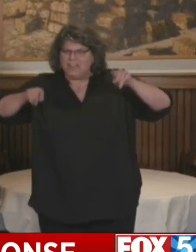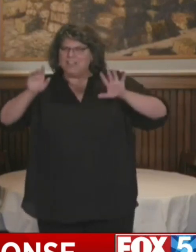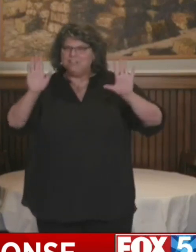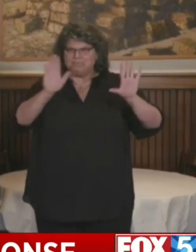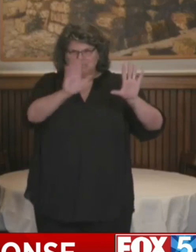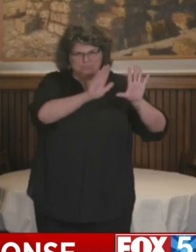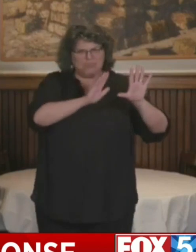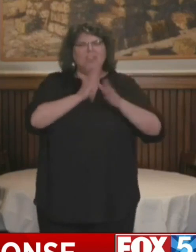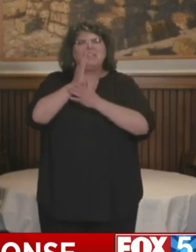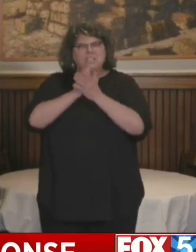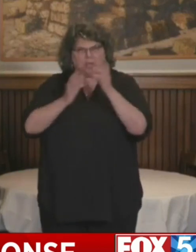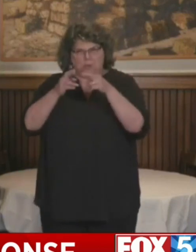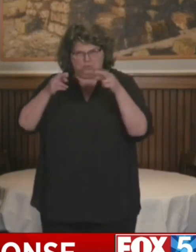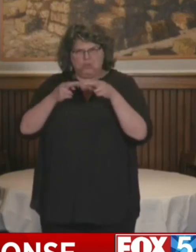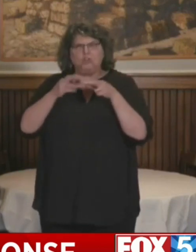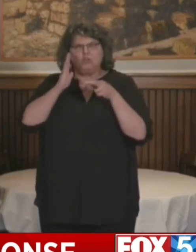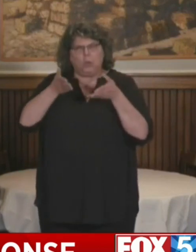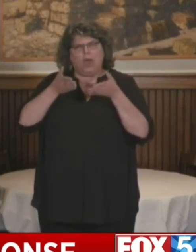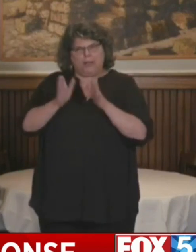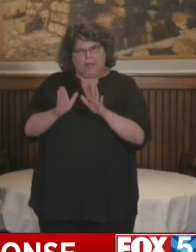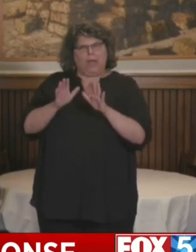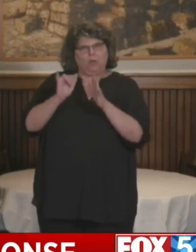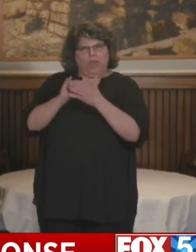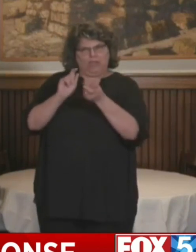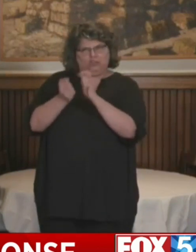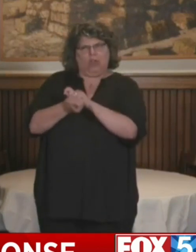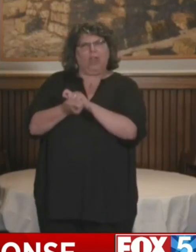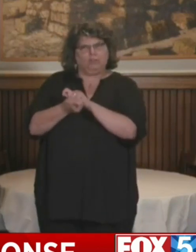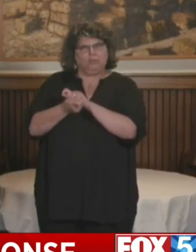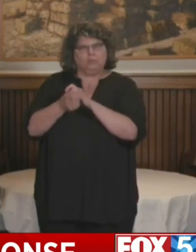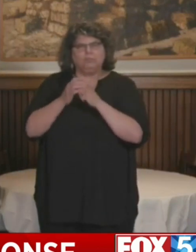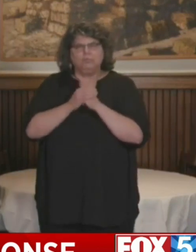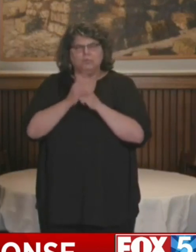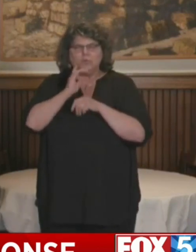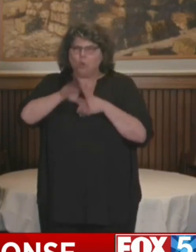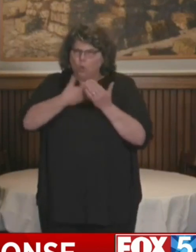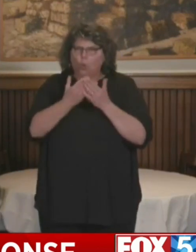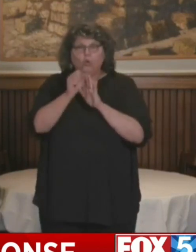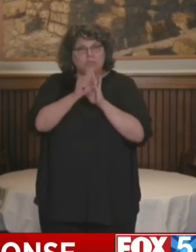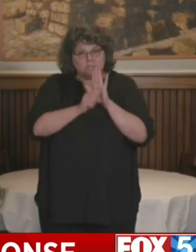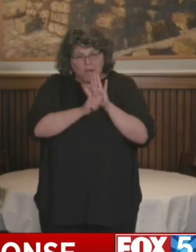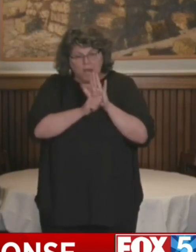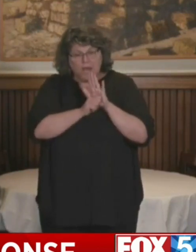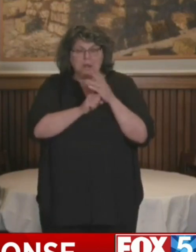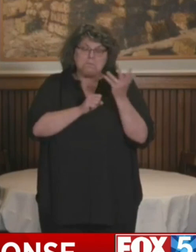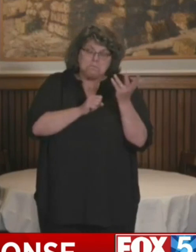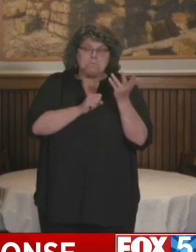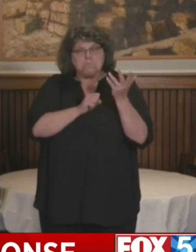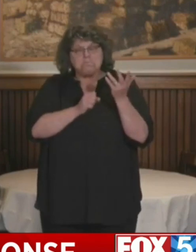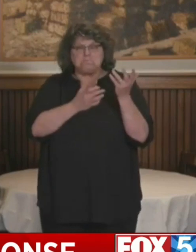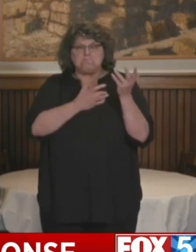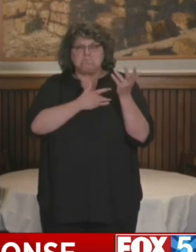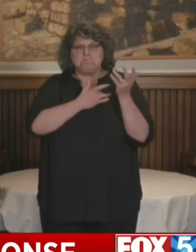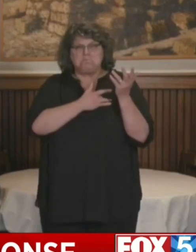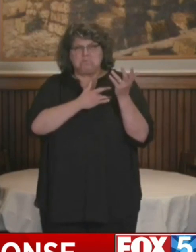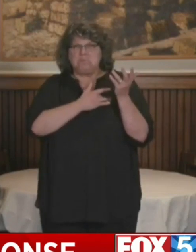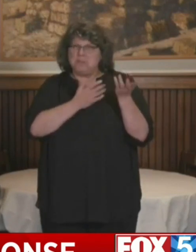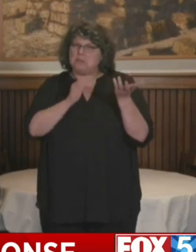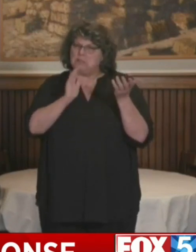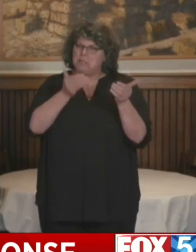PERSON AND GETTING A HAIRCUT. THE REGIONAL VARIANCES EITHER WE'RE ANNOUNCING TODAY WILL